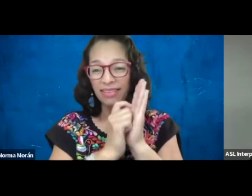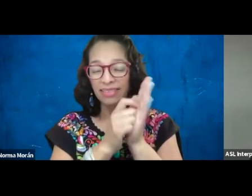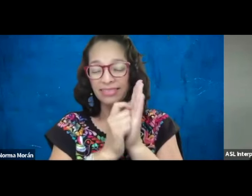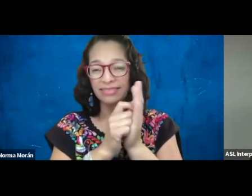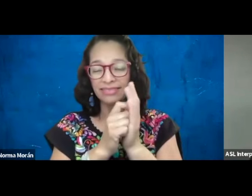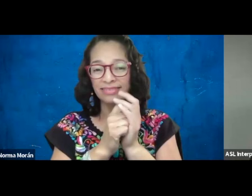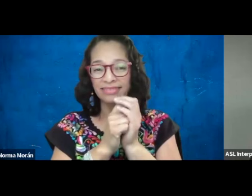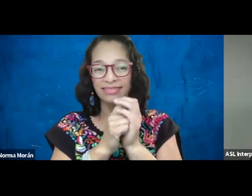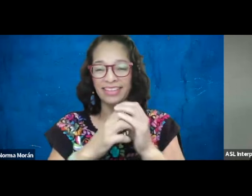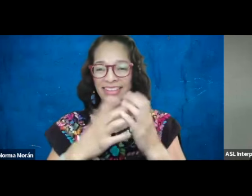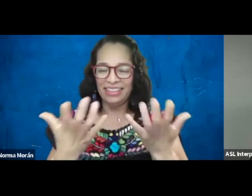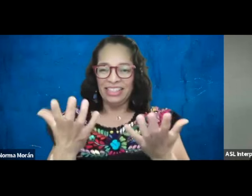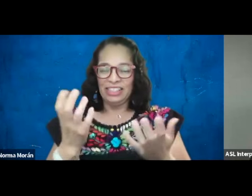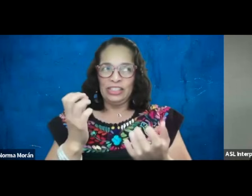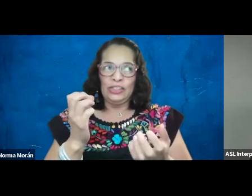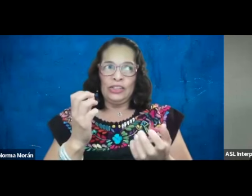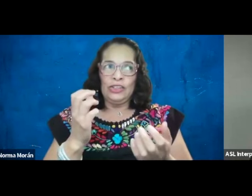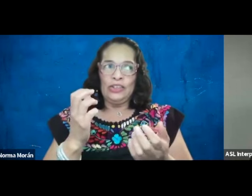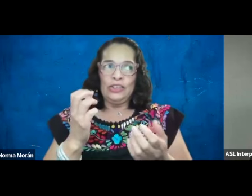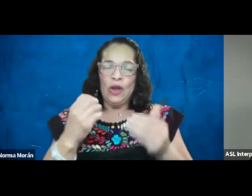write back and forth all of your communication when